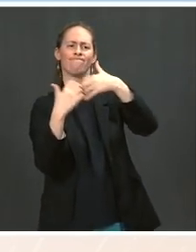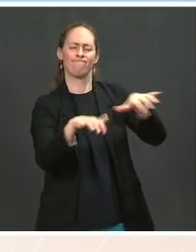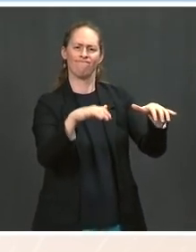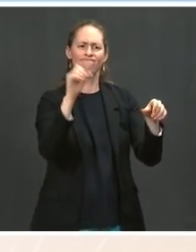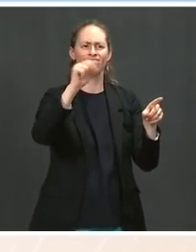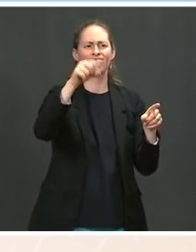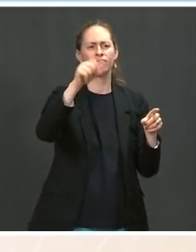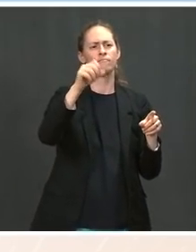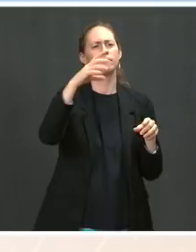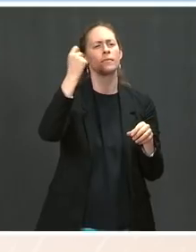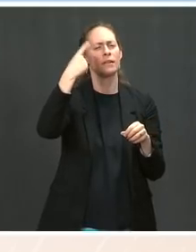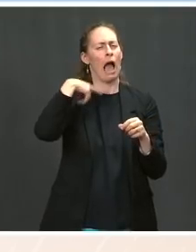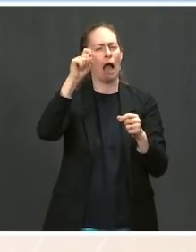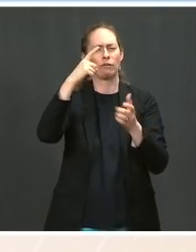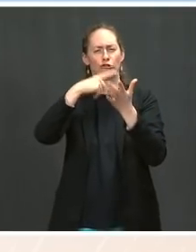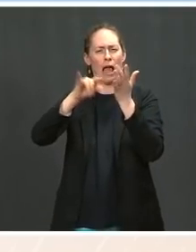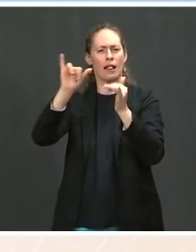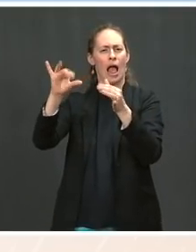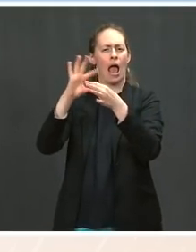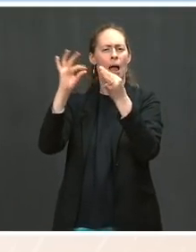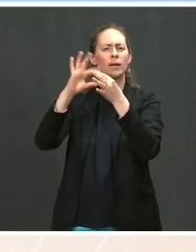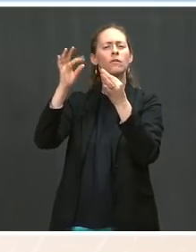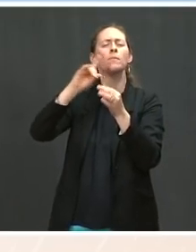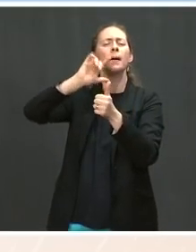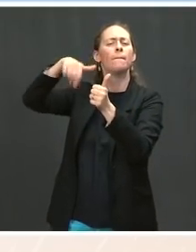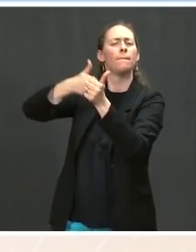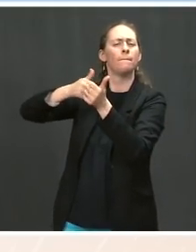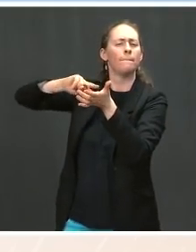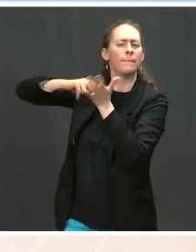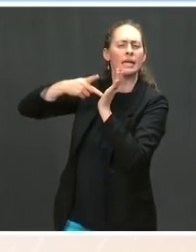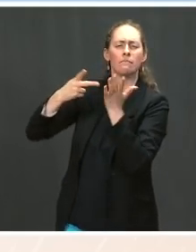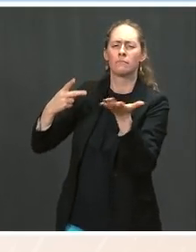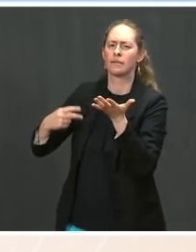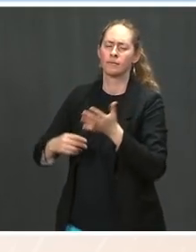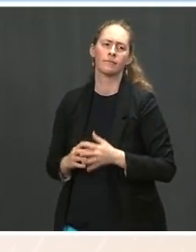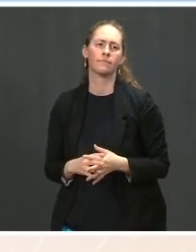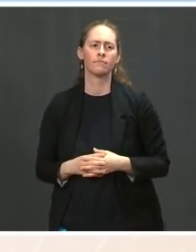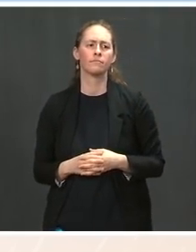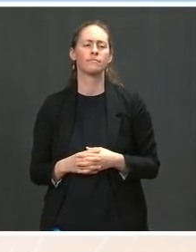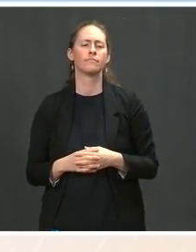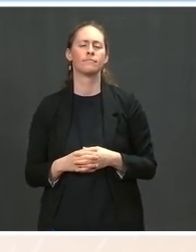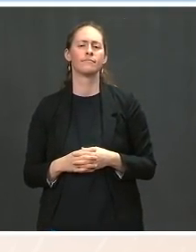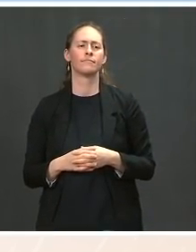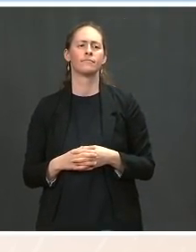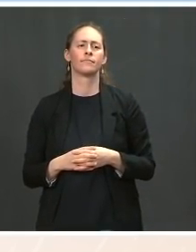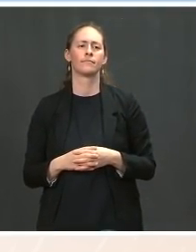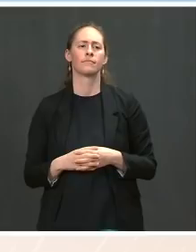and see where that's headed. The Press: Thanks, Jen. >> Ms. Psaki: Sure. Go ahead. The Press: Thanks, Jen. Republican senators have criticized